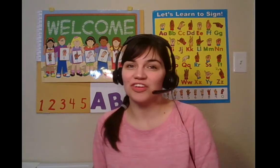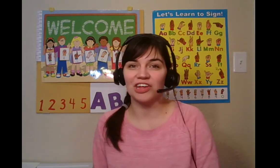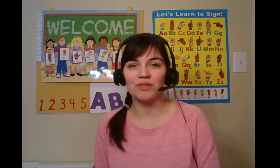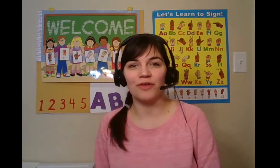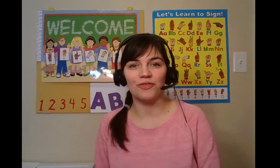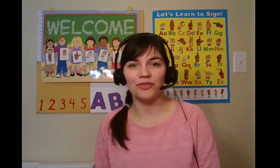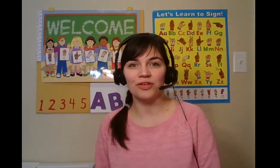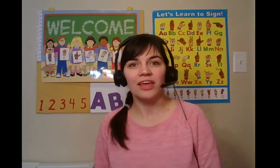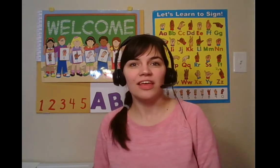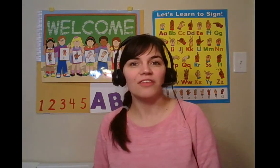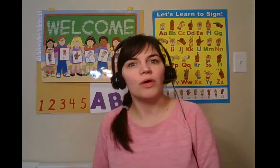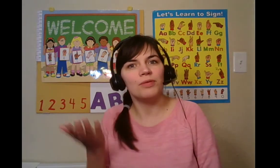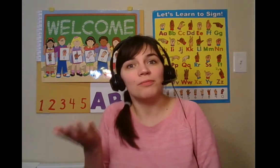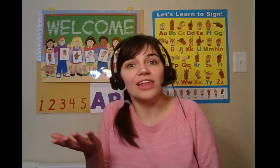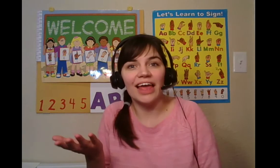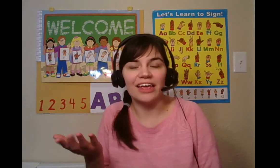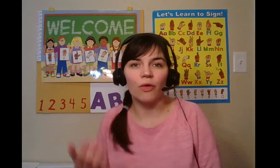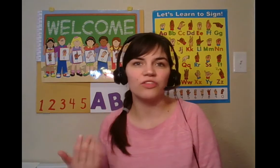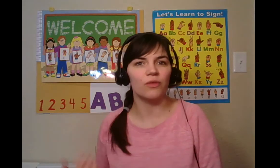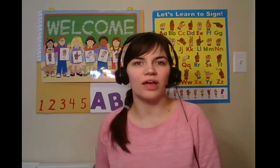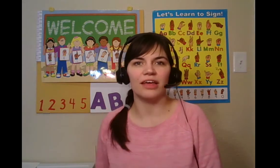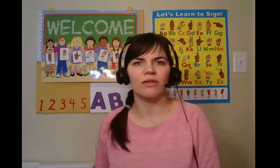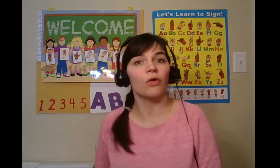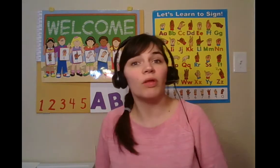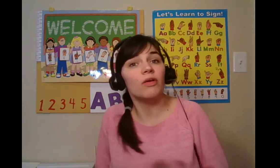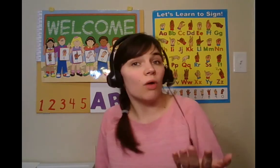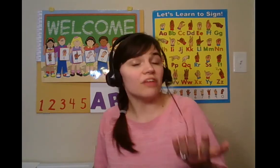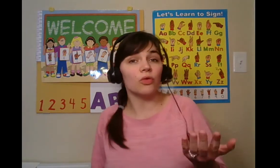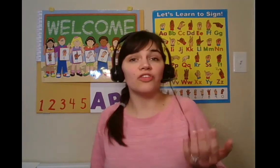we're talking about food is what people like or don't like or what they want or